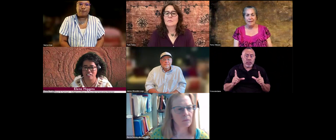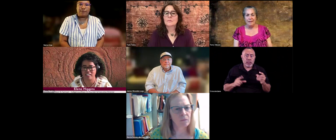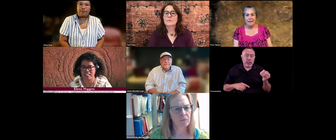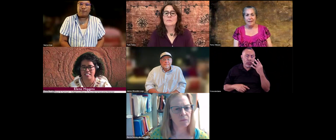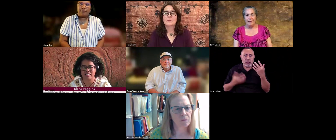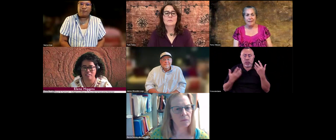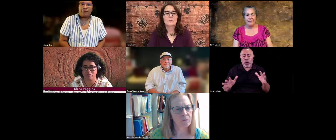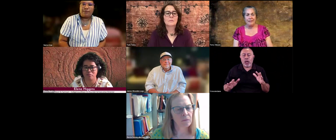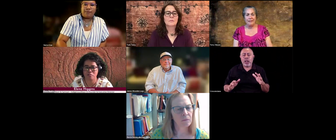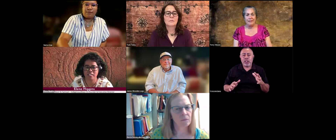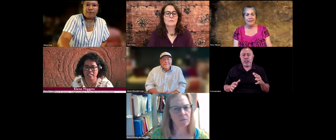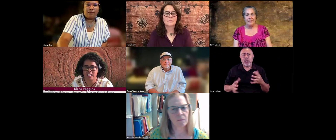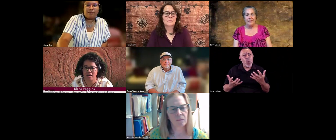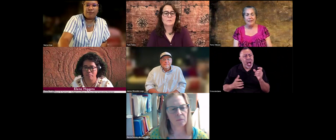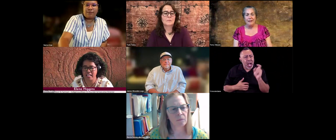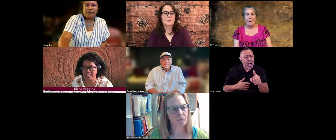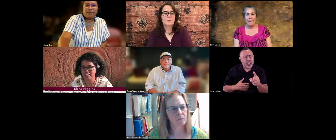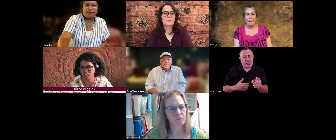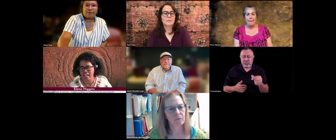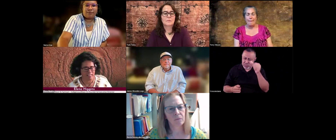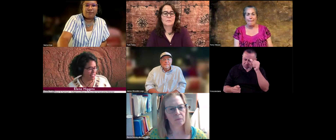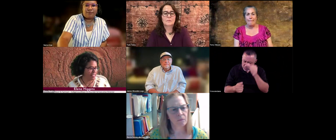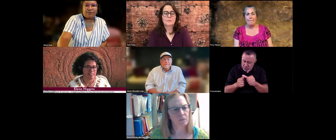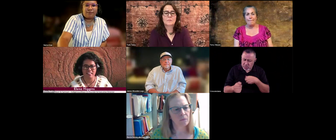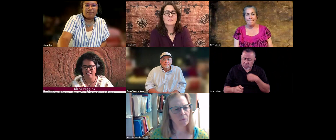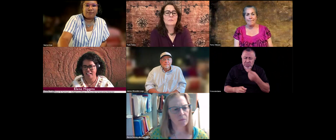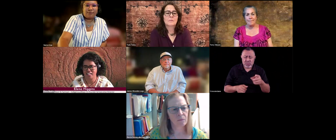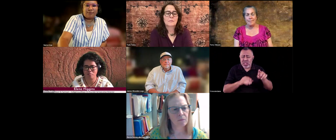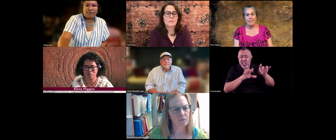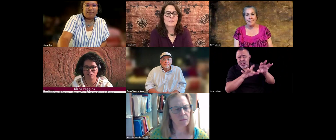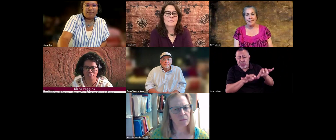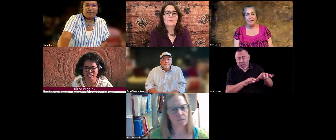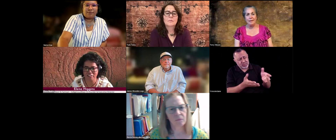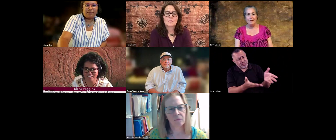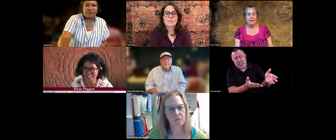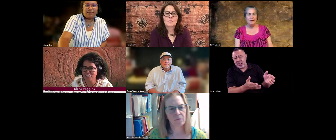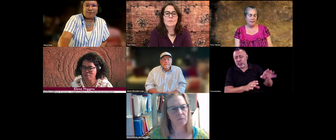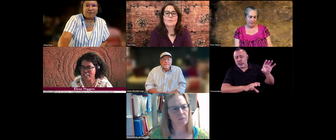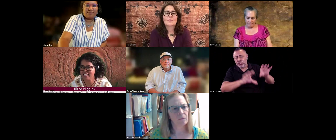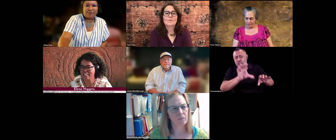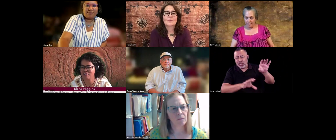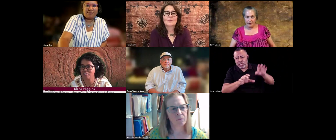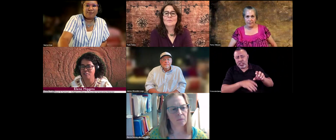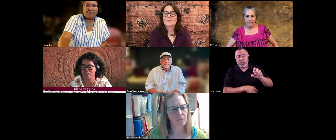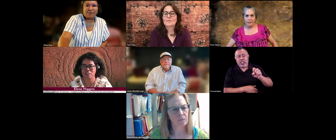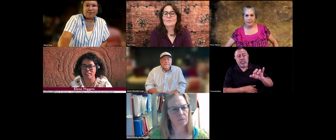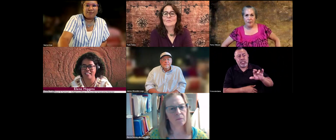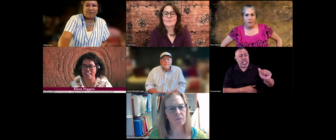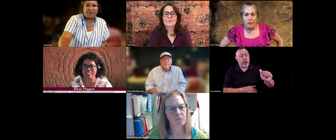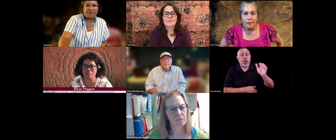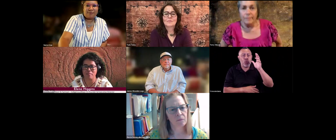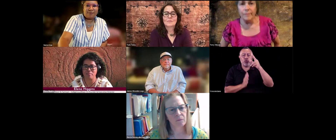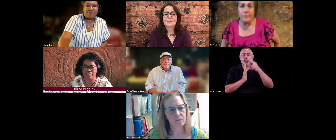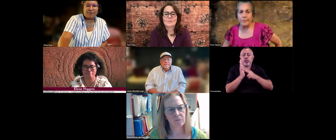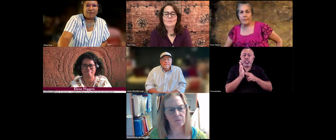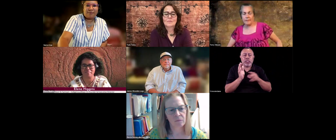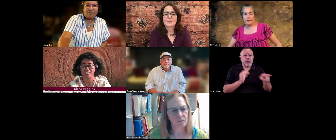a question as I said before, bang it in the chat and the beautiful Sierra will ring that to whoever it that may be.